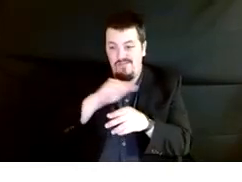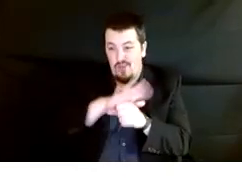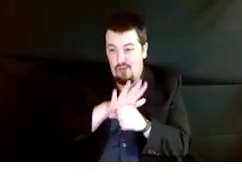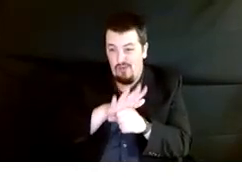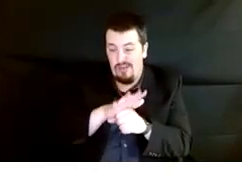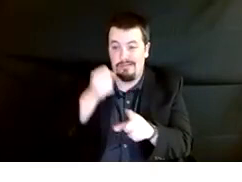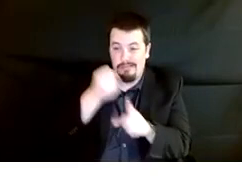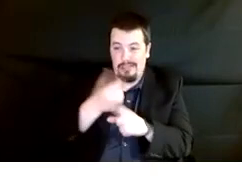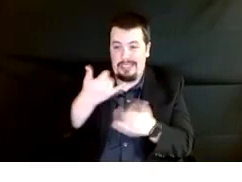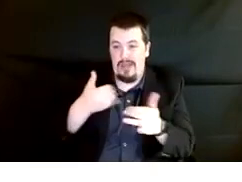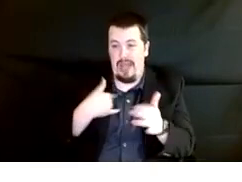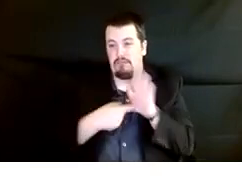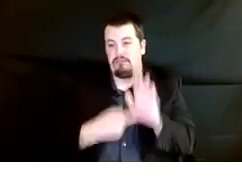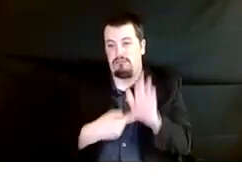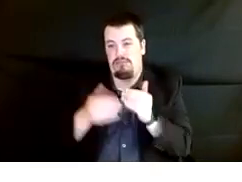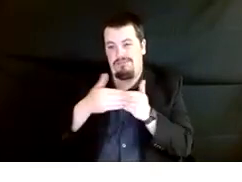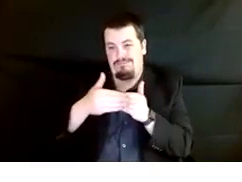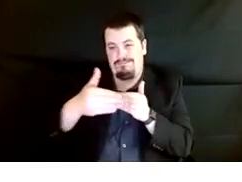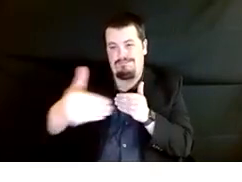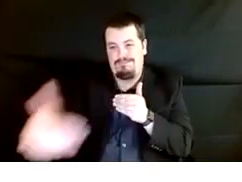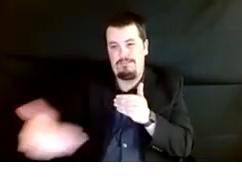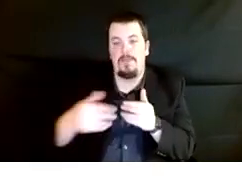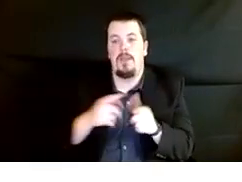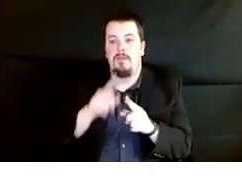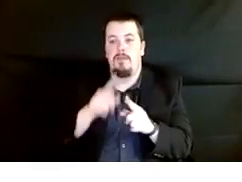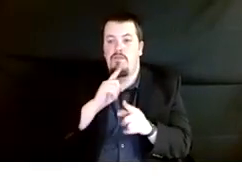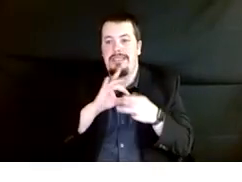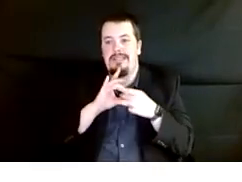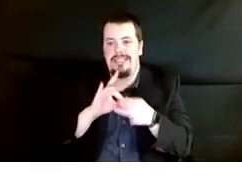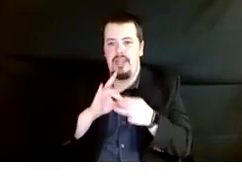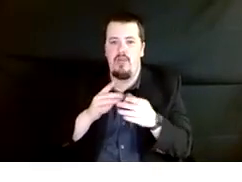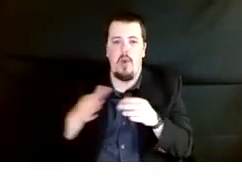other kinds of disabilities, so there's really this connection across health care to employment